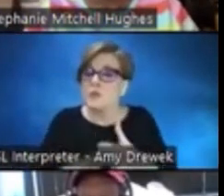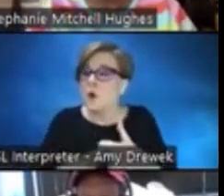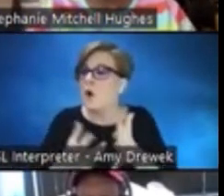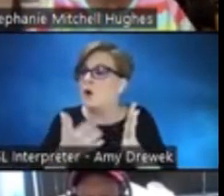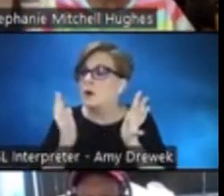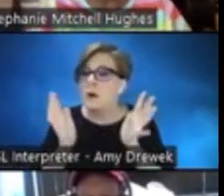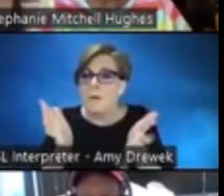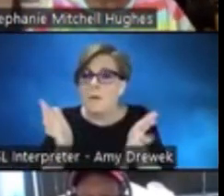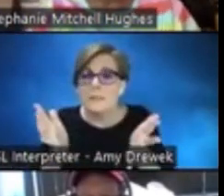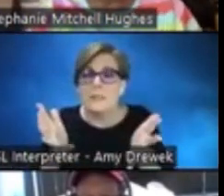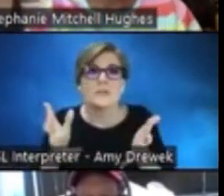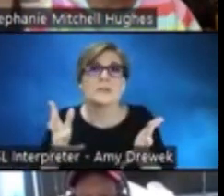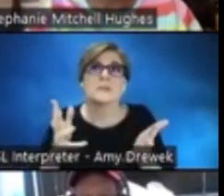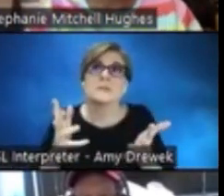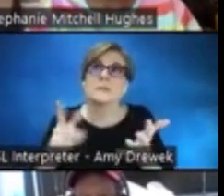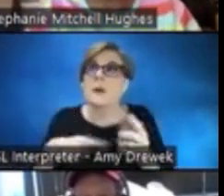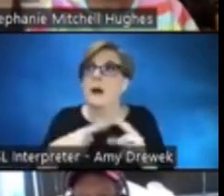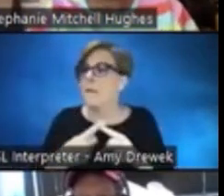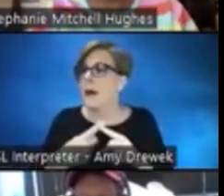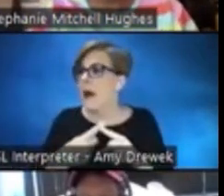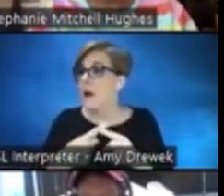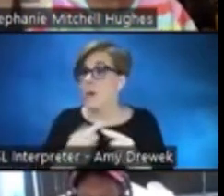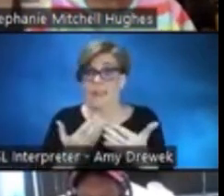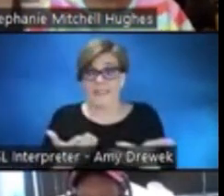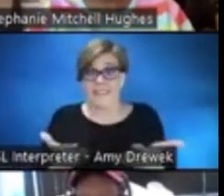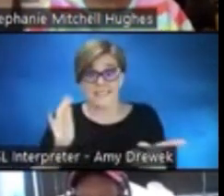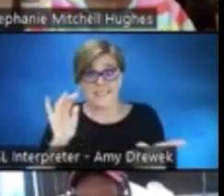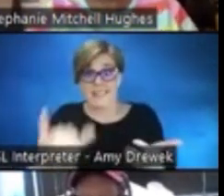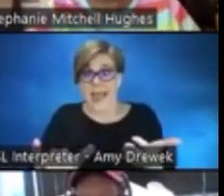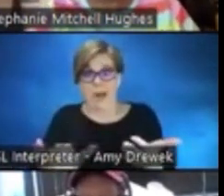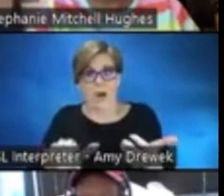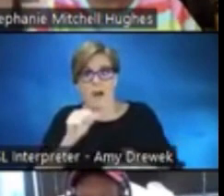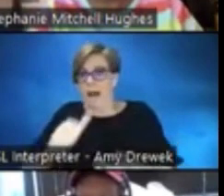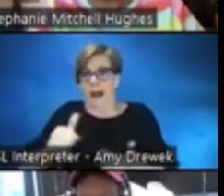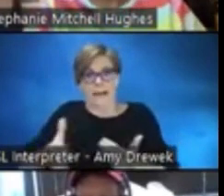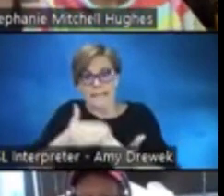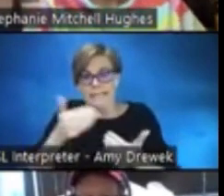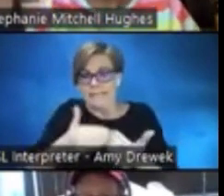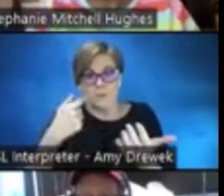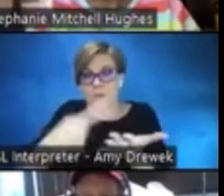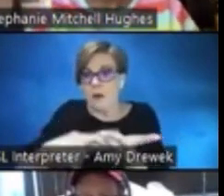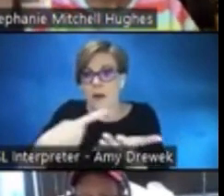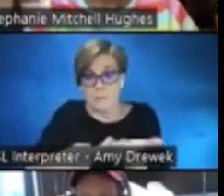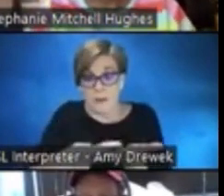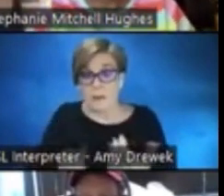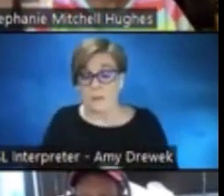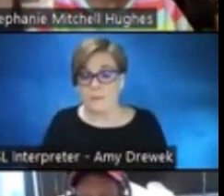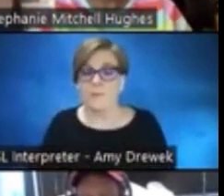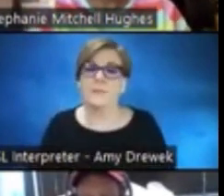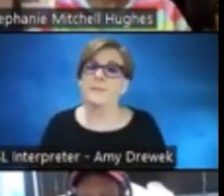WE ARE -- THAT ARE HARD TO TALK ABOUT. STEPHANIE, YOU ARE AN ATTORNEY.